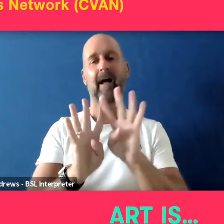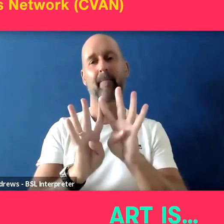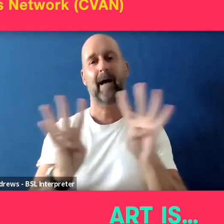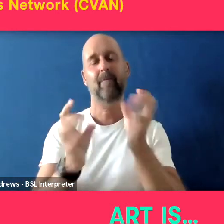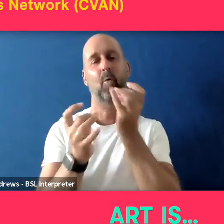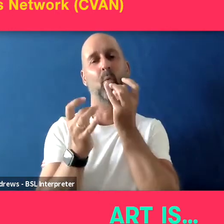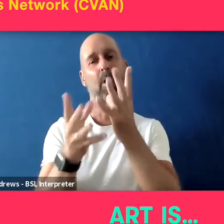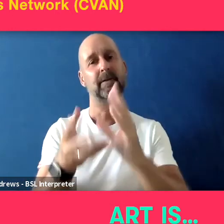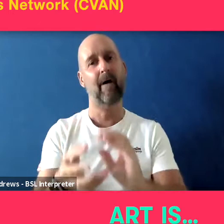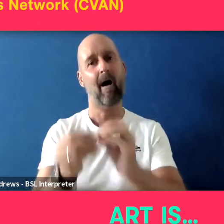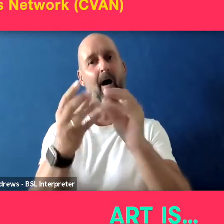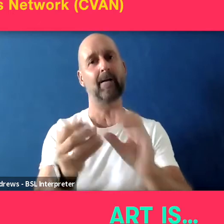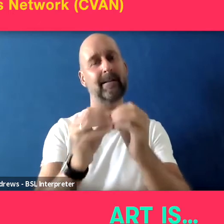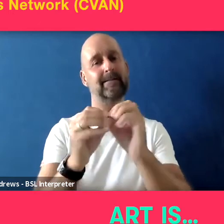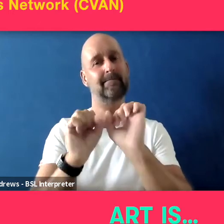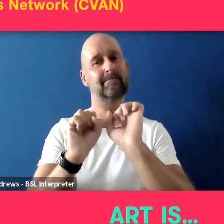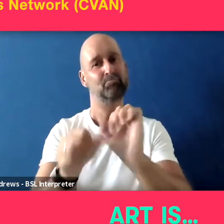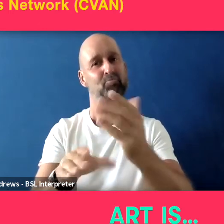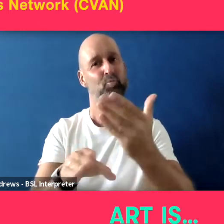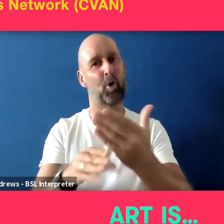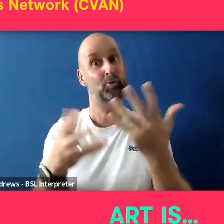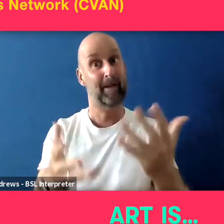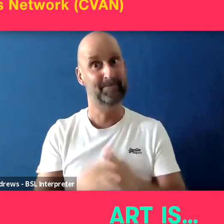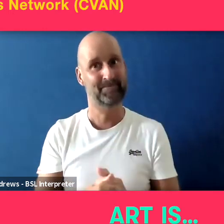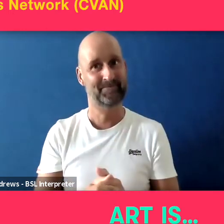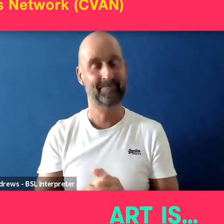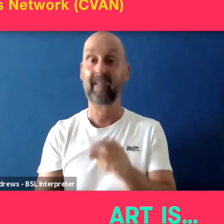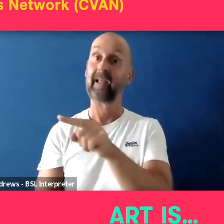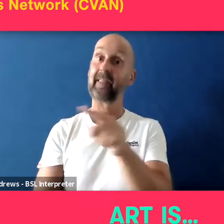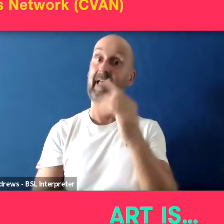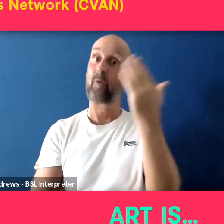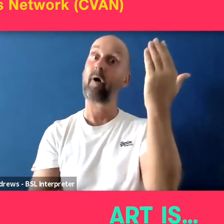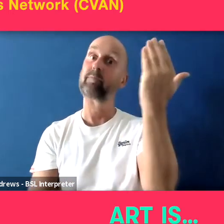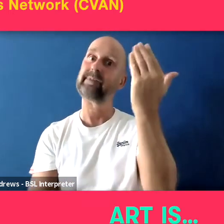artists and arts workers who today who will present their own ask.